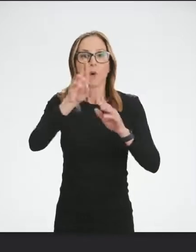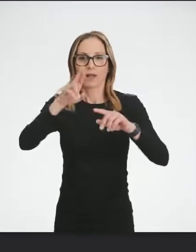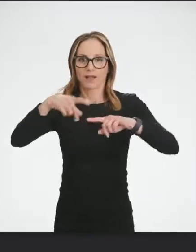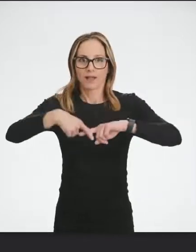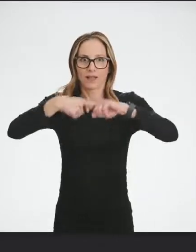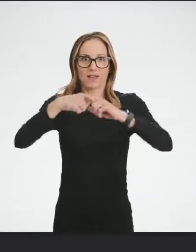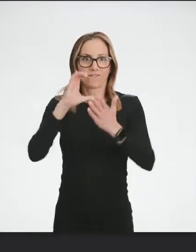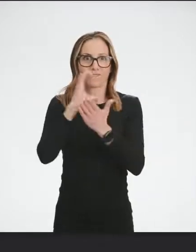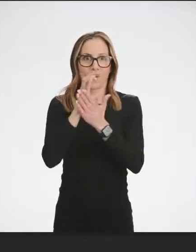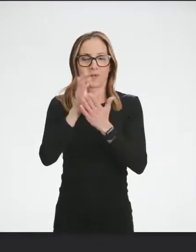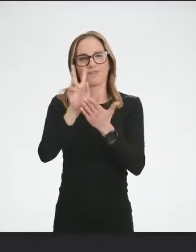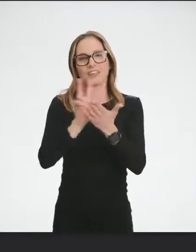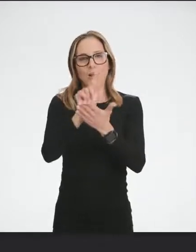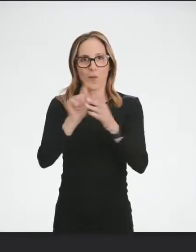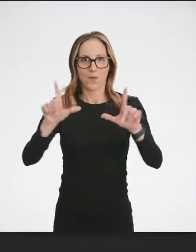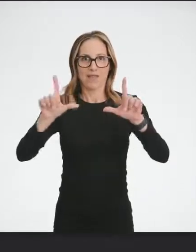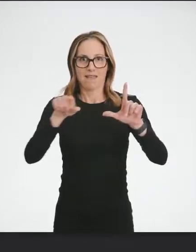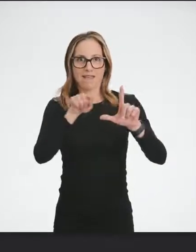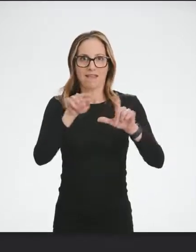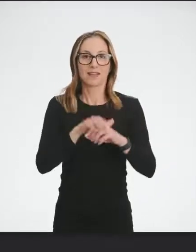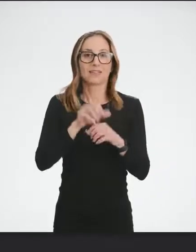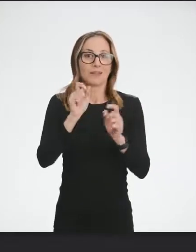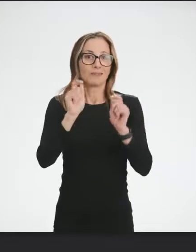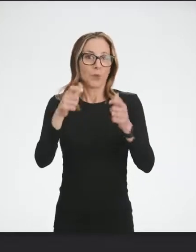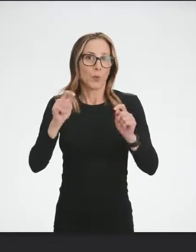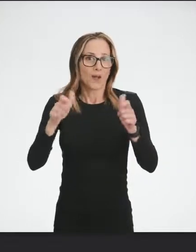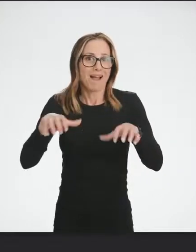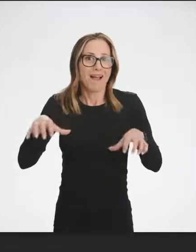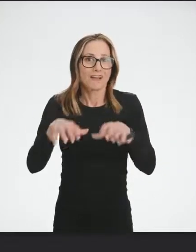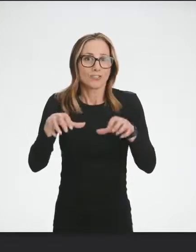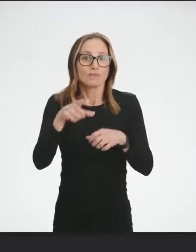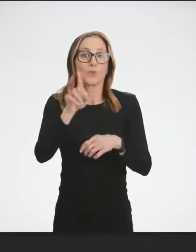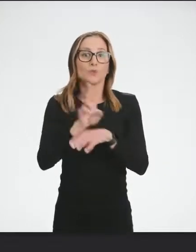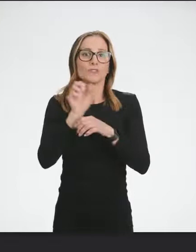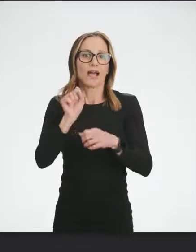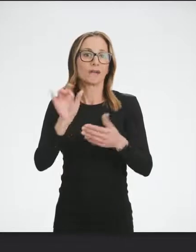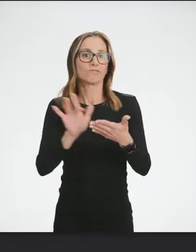actions so your users are just a tap away from taking action on relevant data.